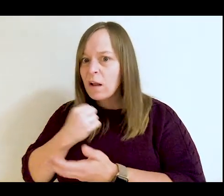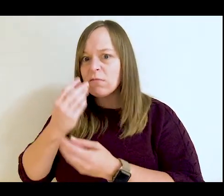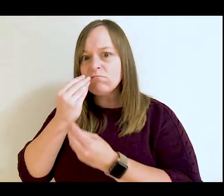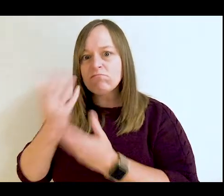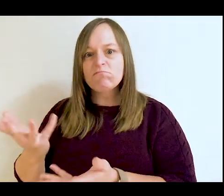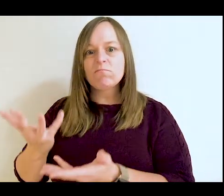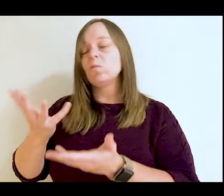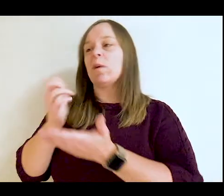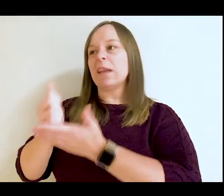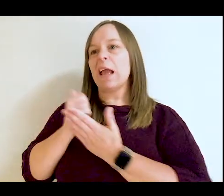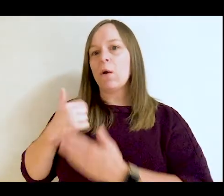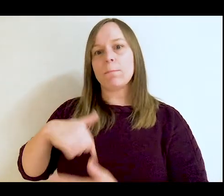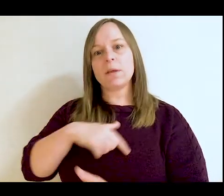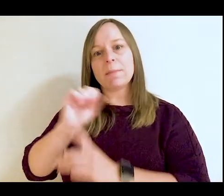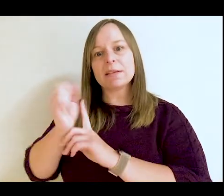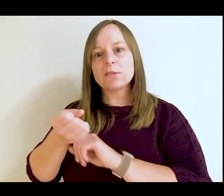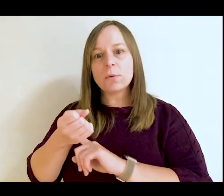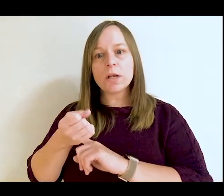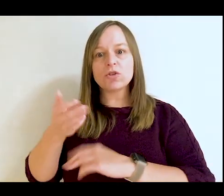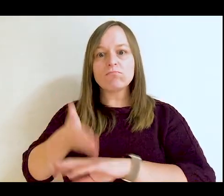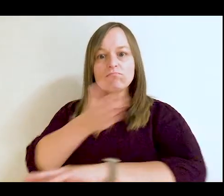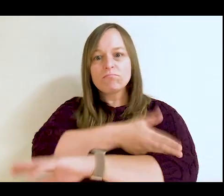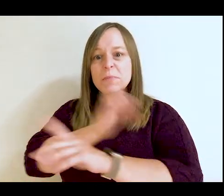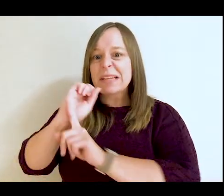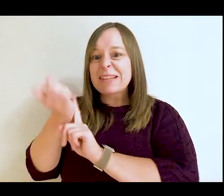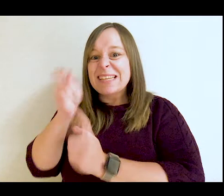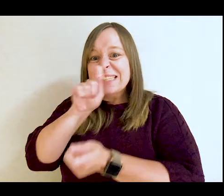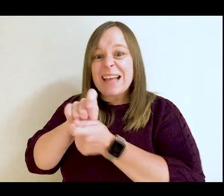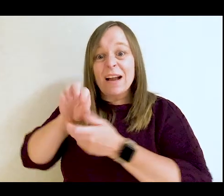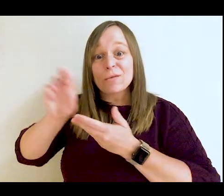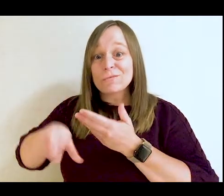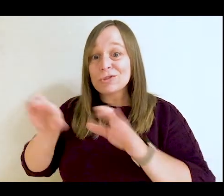cared and wanted to help make my situation better. And that's exactly what